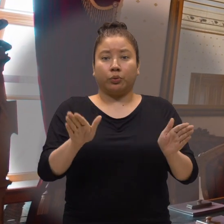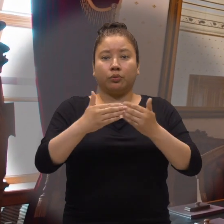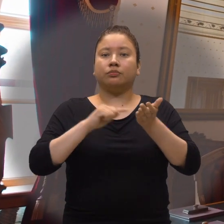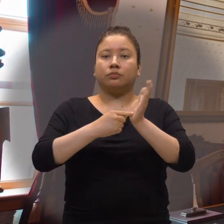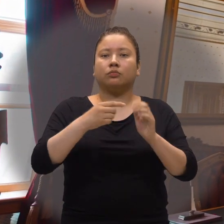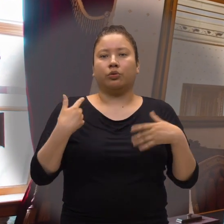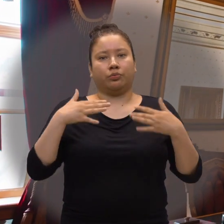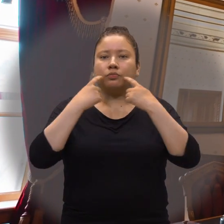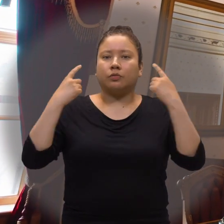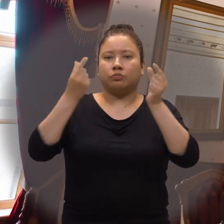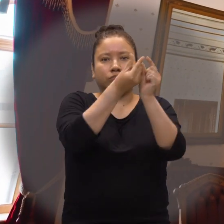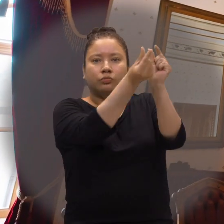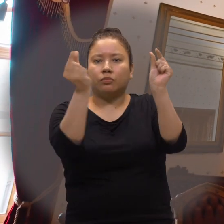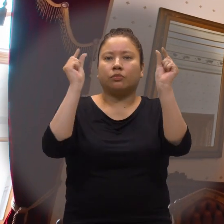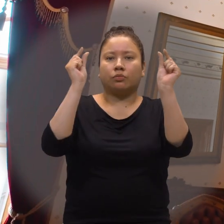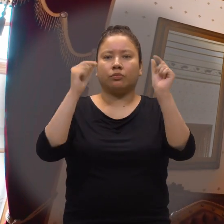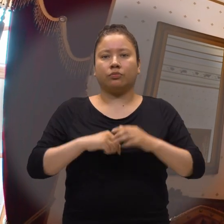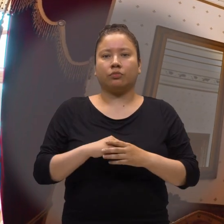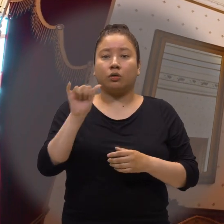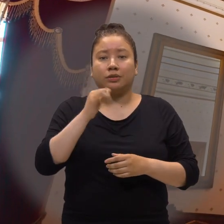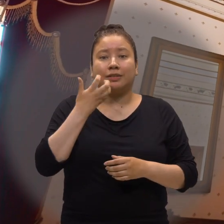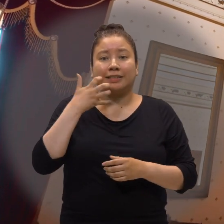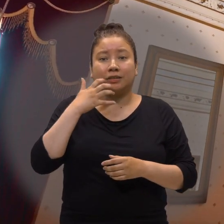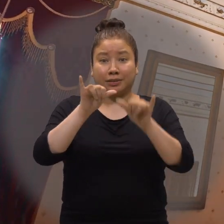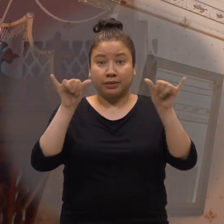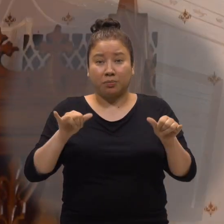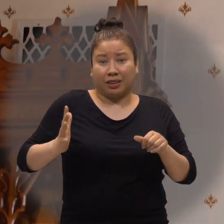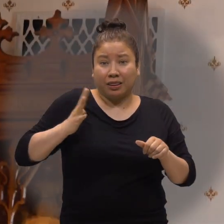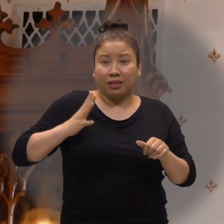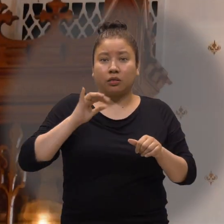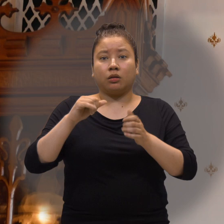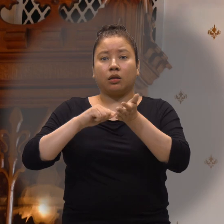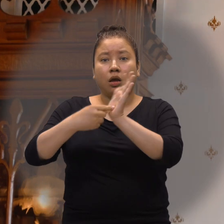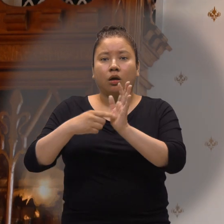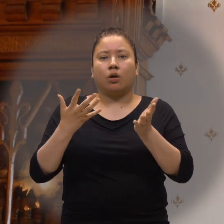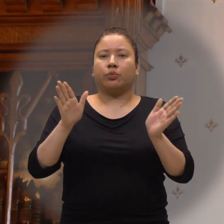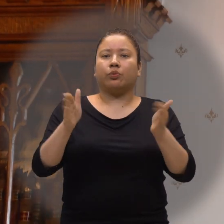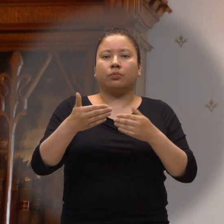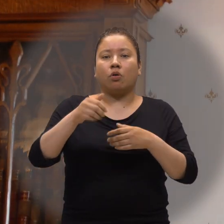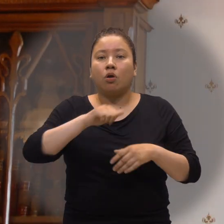The room showcases East Block’s ornate crown mouldings, as well as the state-of-the-art heating system,